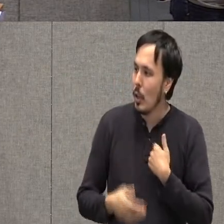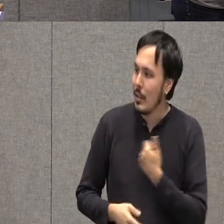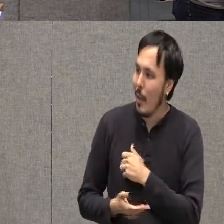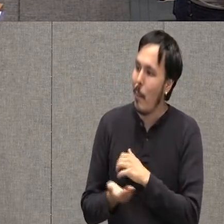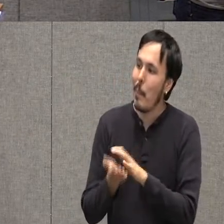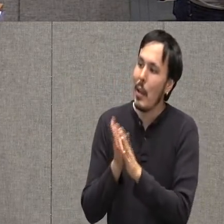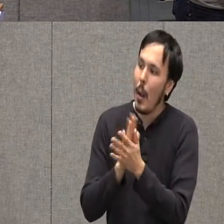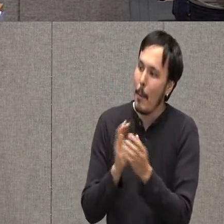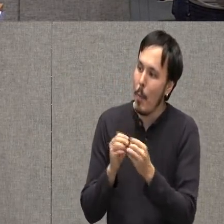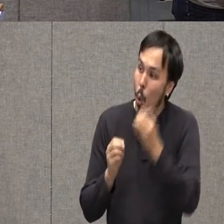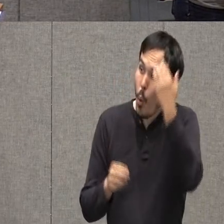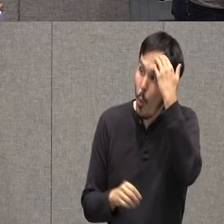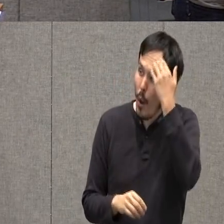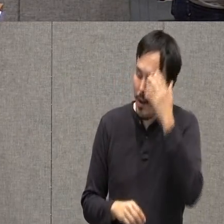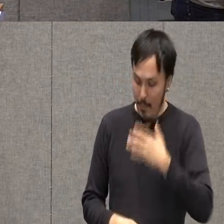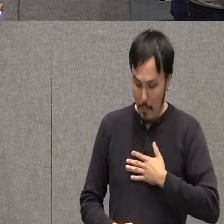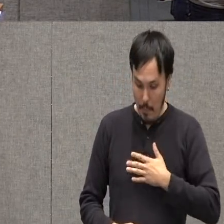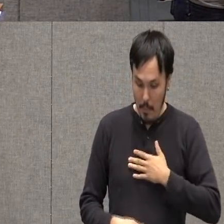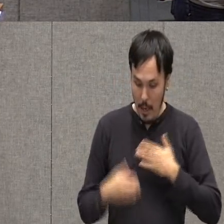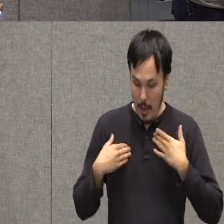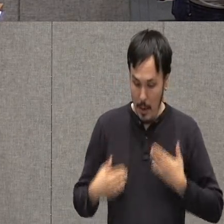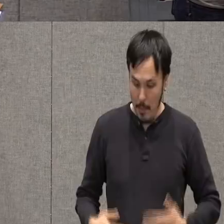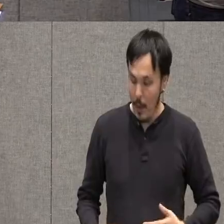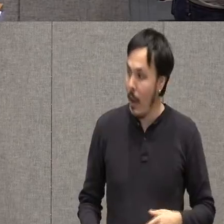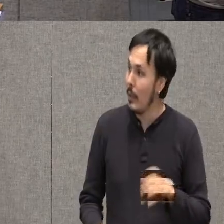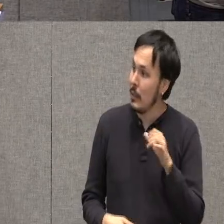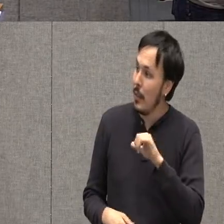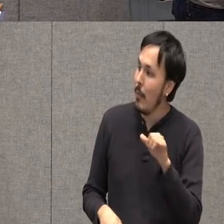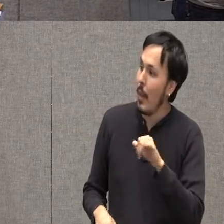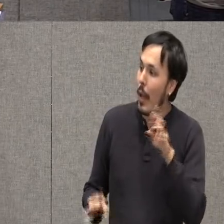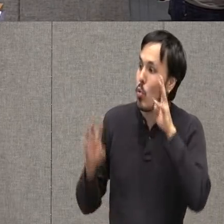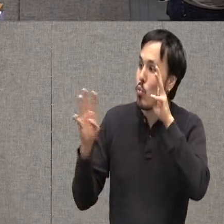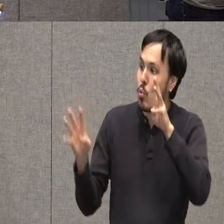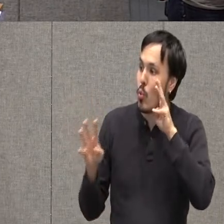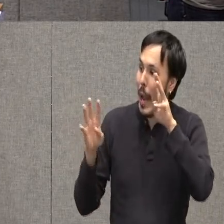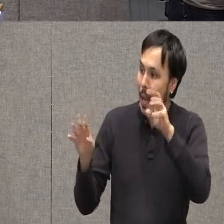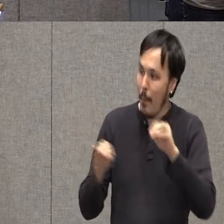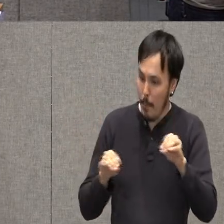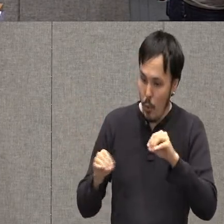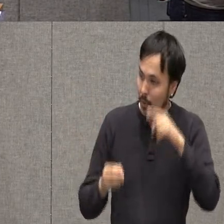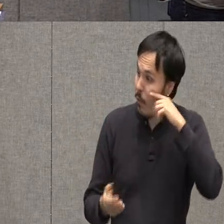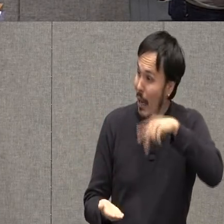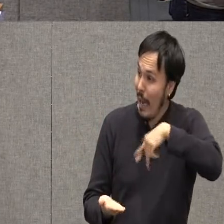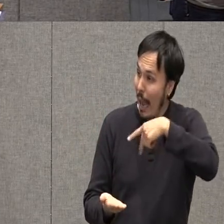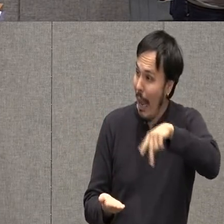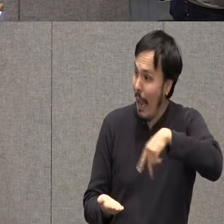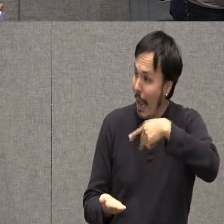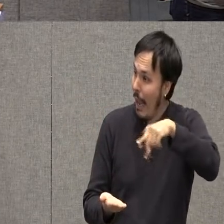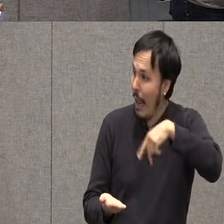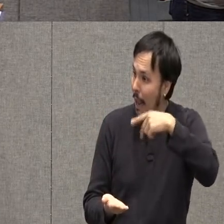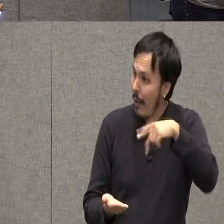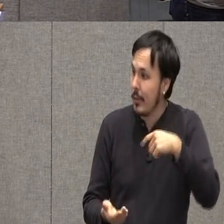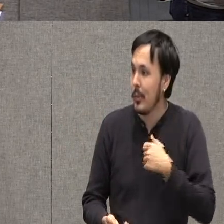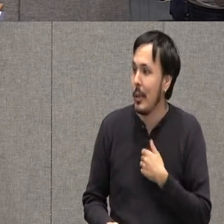So then I'm starting, just like in the creative movement when you start to break it down, I'm starting to like pay attention.